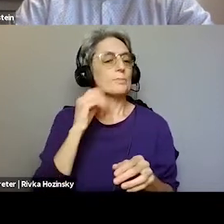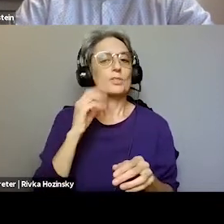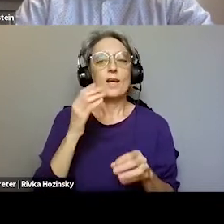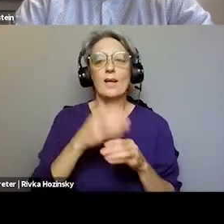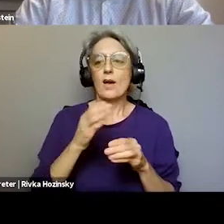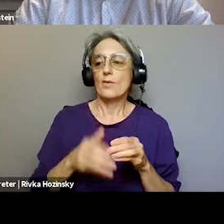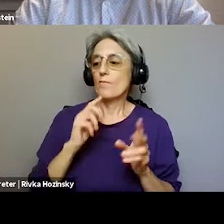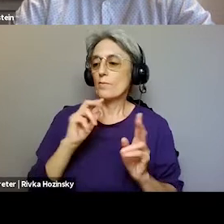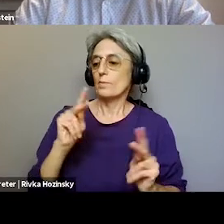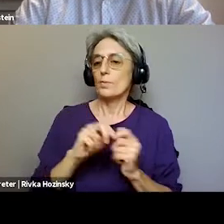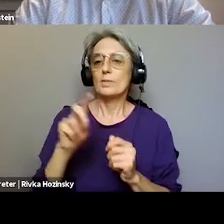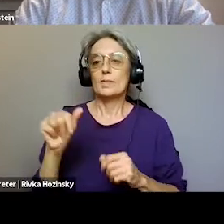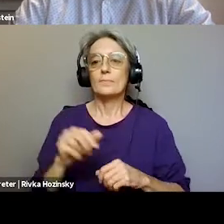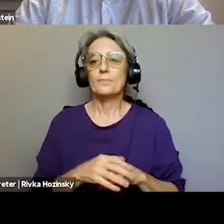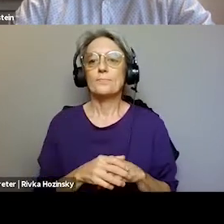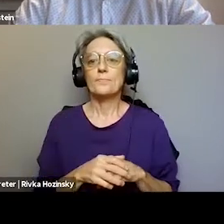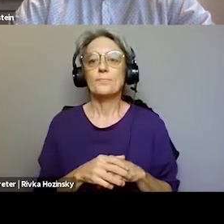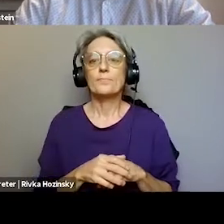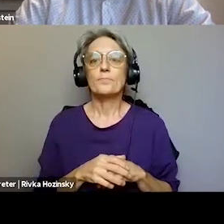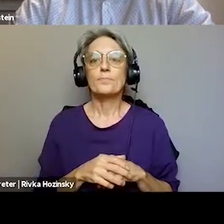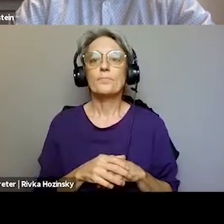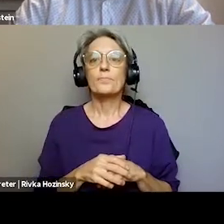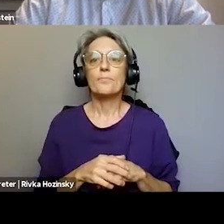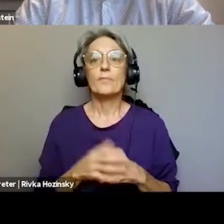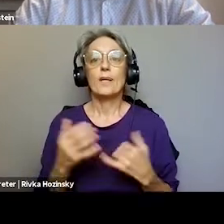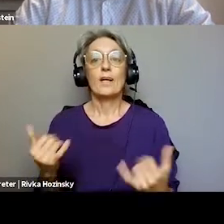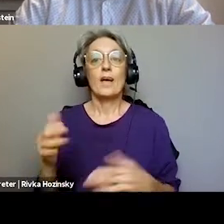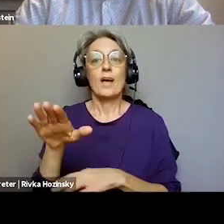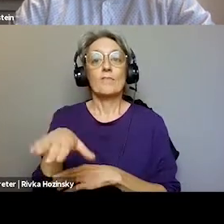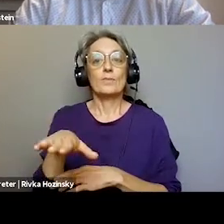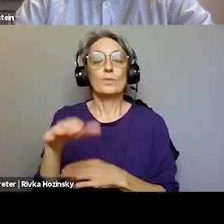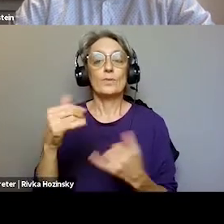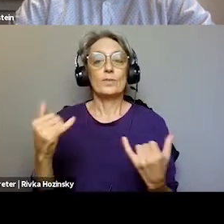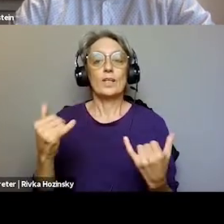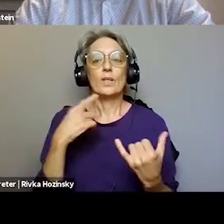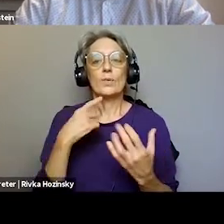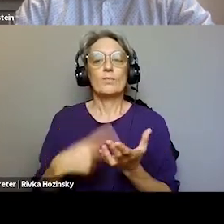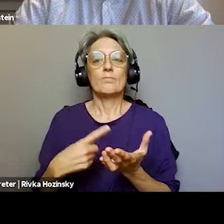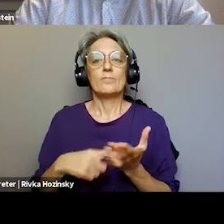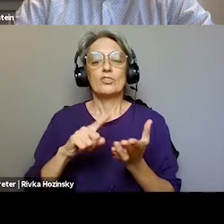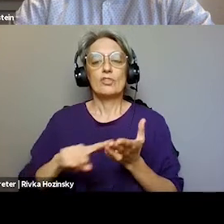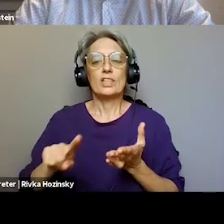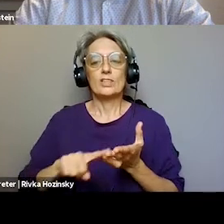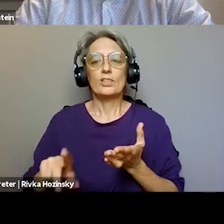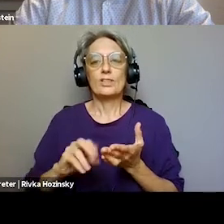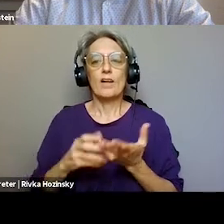disabilities. And this afternoon we will focus on the research and the convincing body of emerging